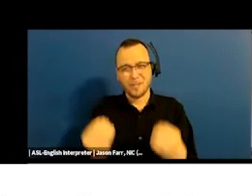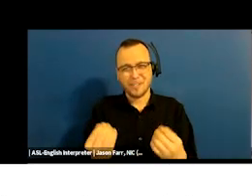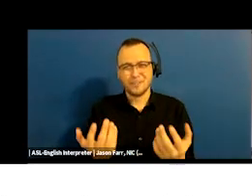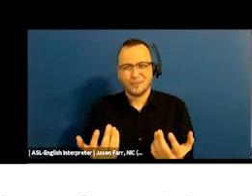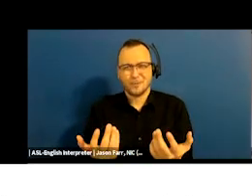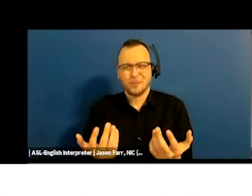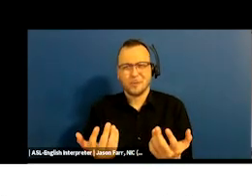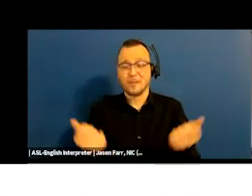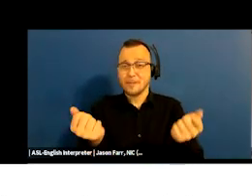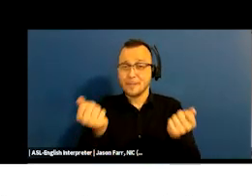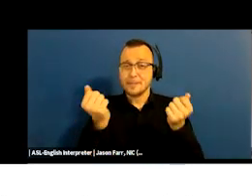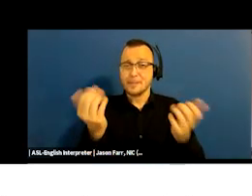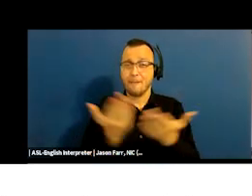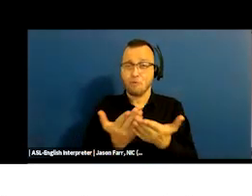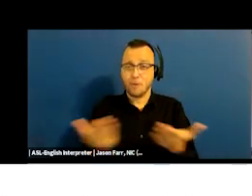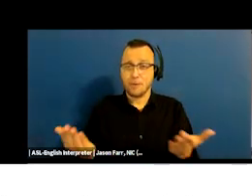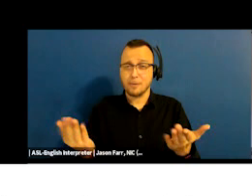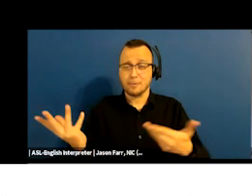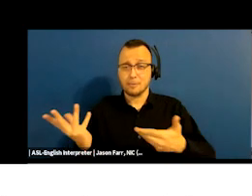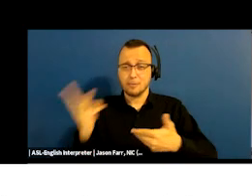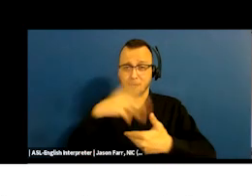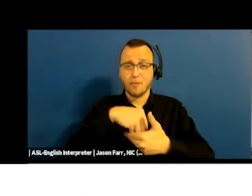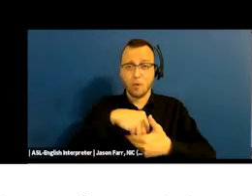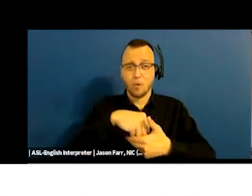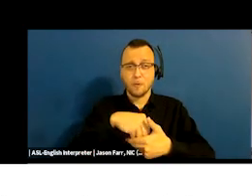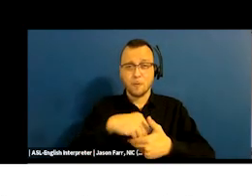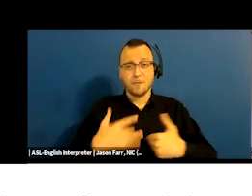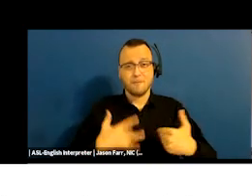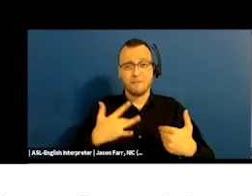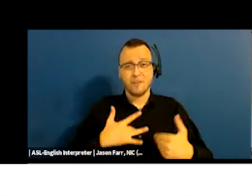with resilience, we're hoping to foster resilient